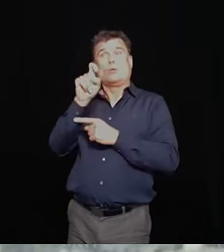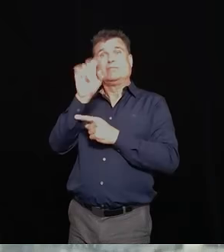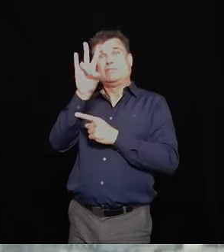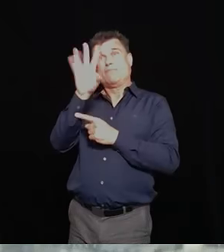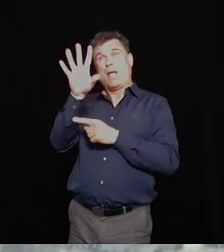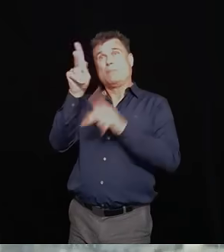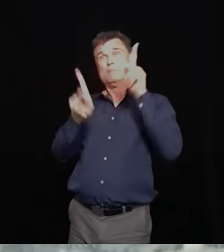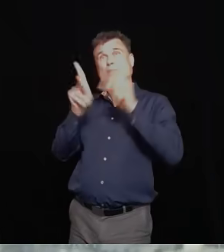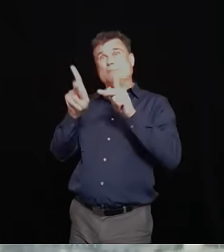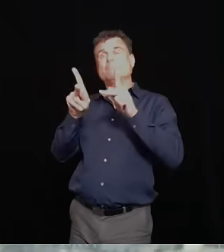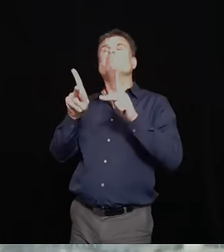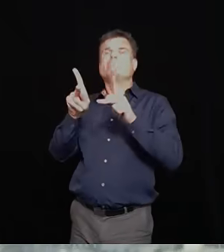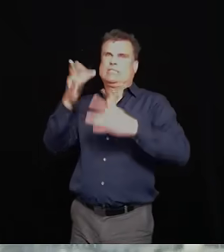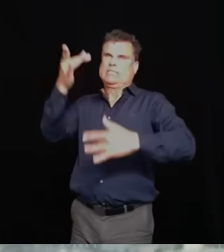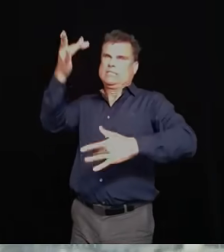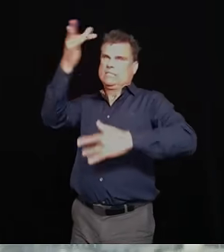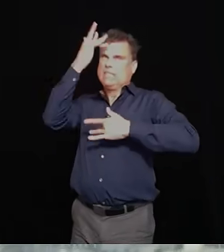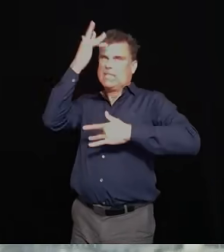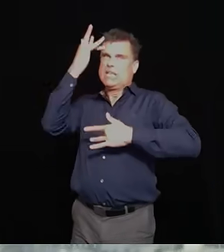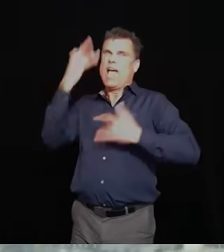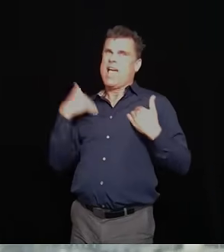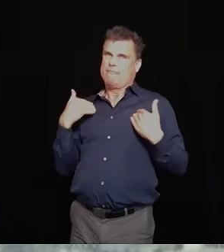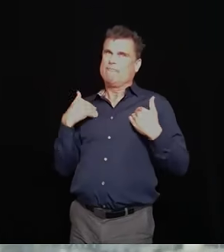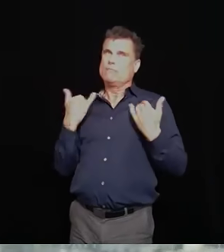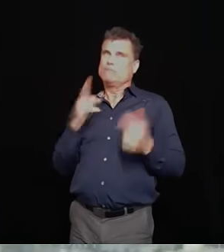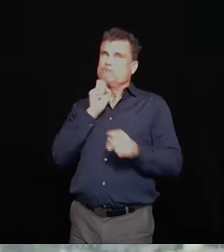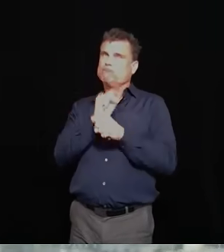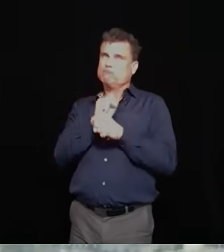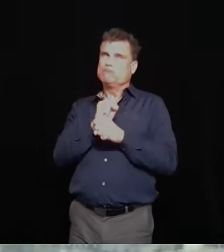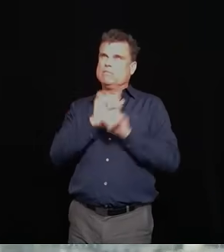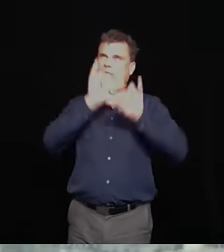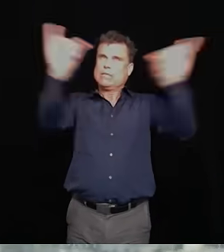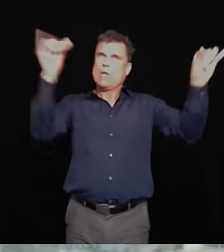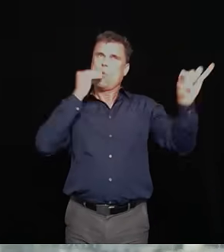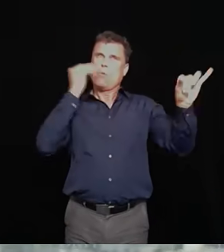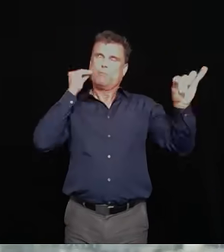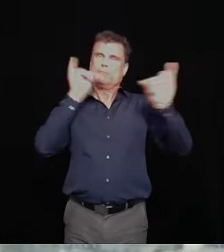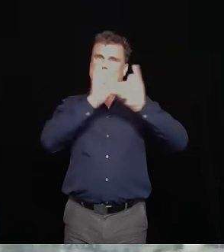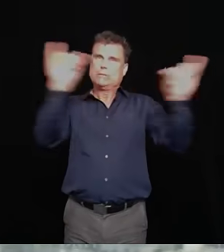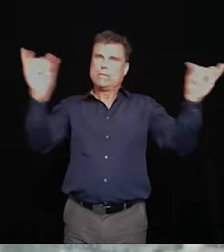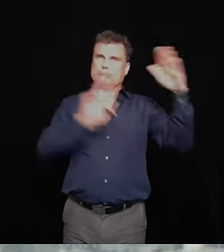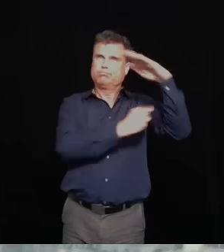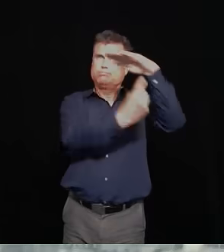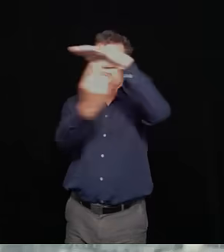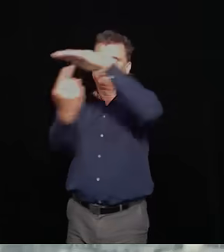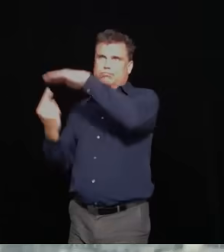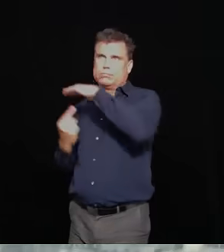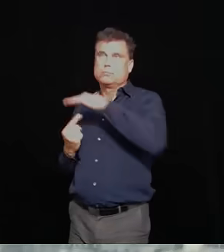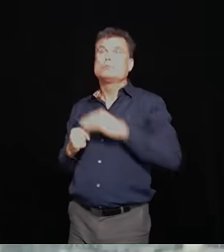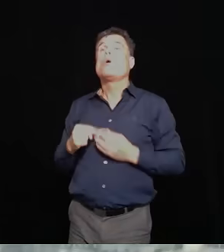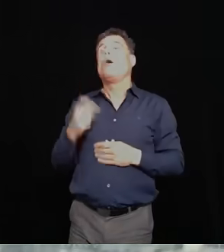We needed for every business in every organization in the province. And we should think about our own personal